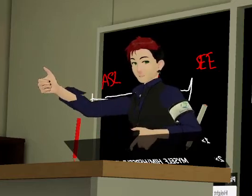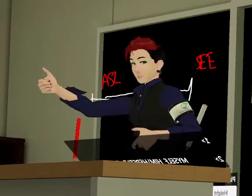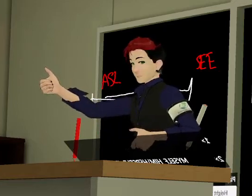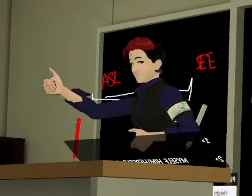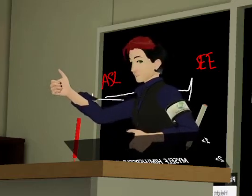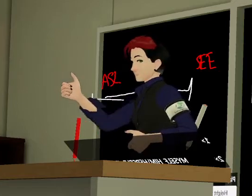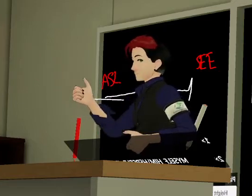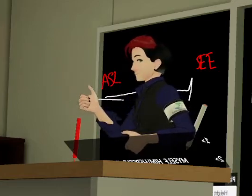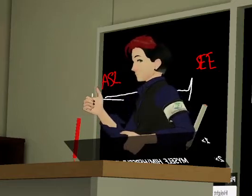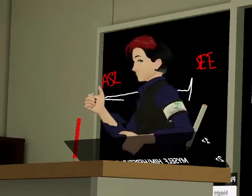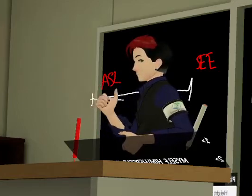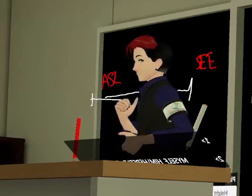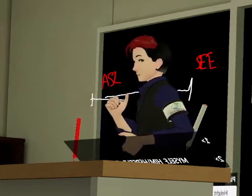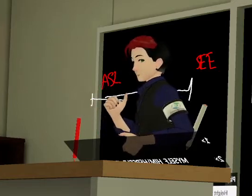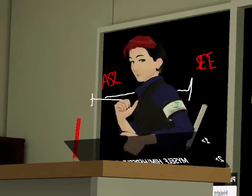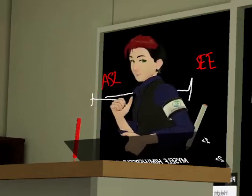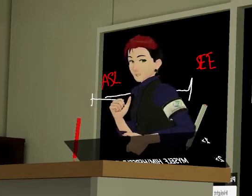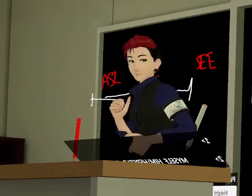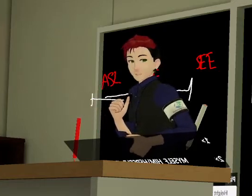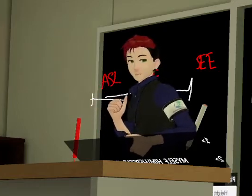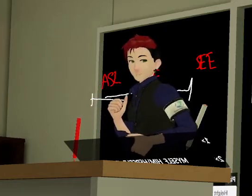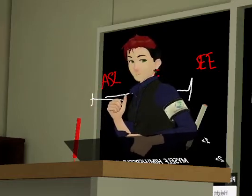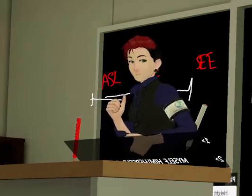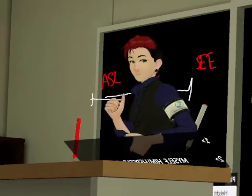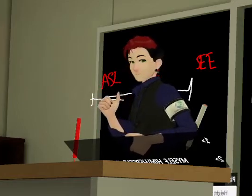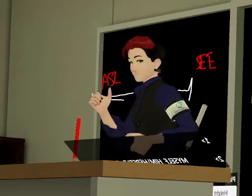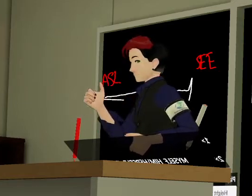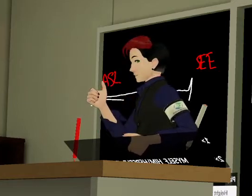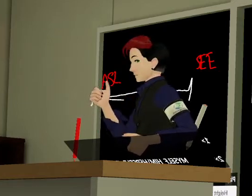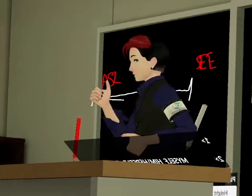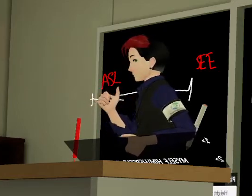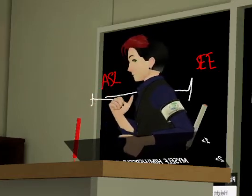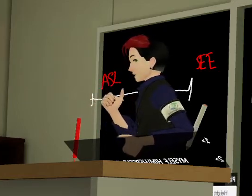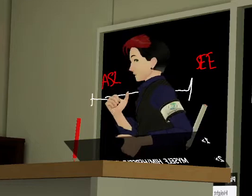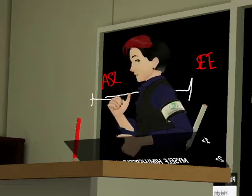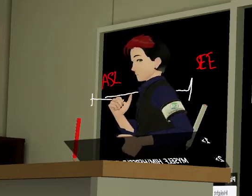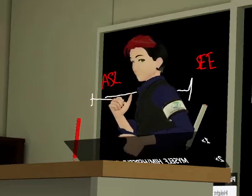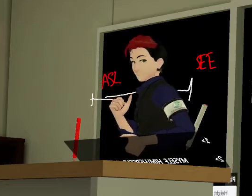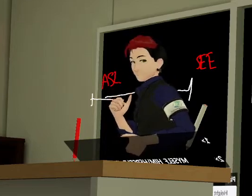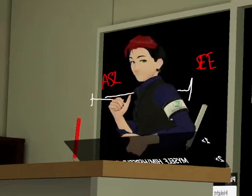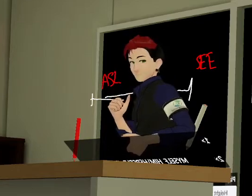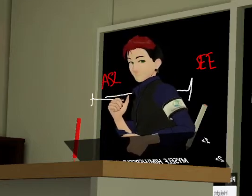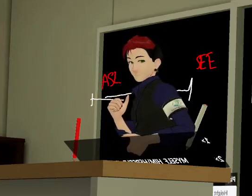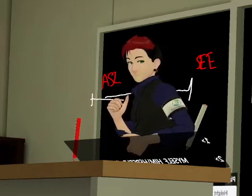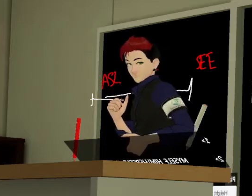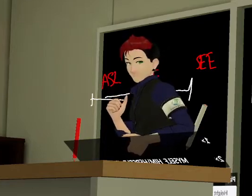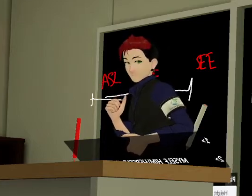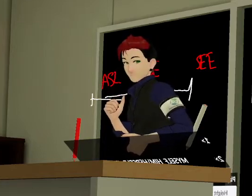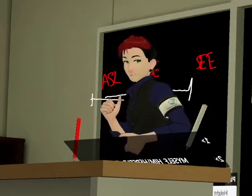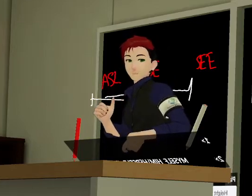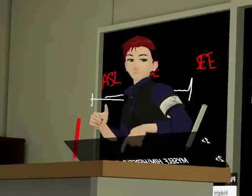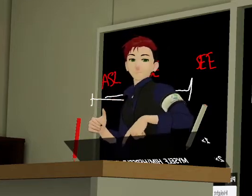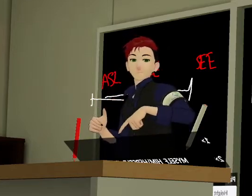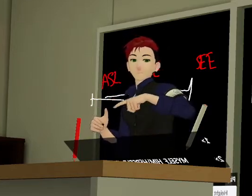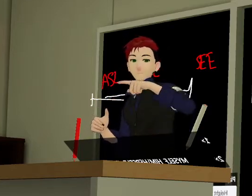hand shape and you tap it on your chest this is myself okay